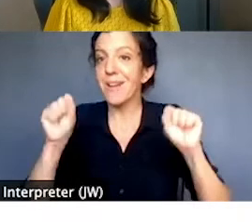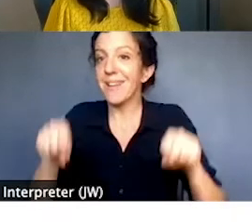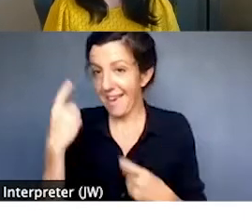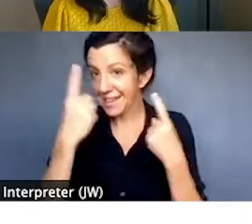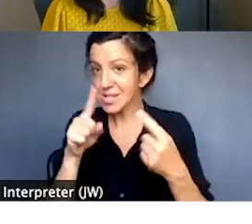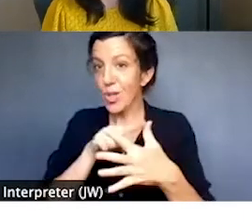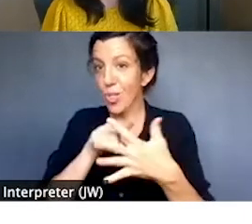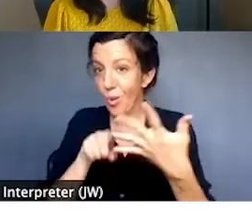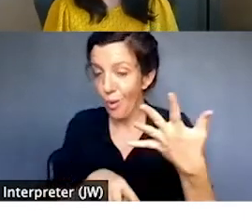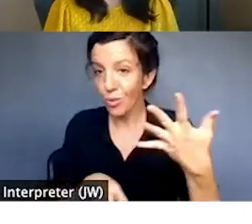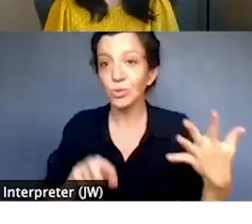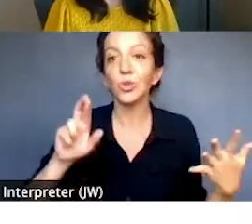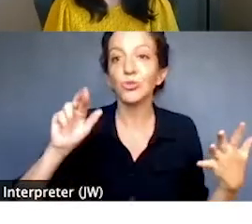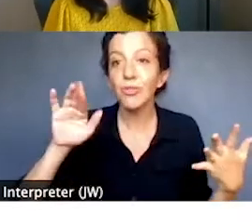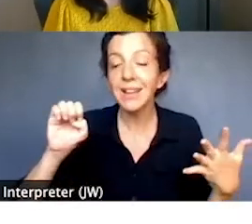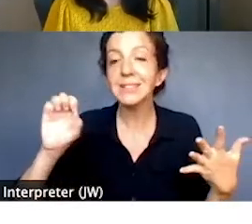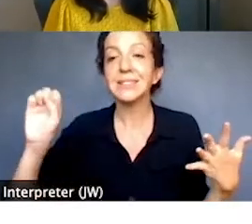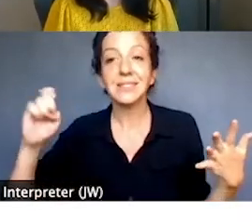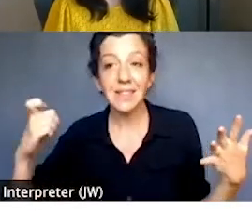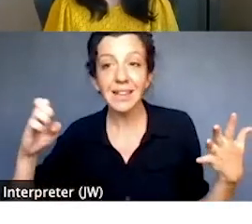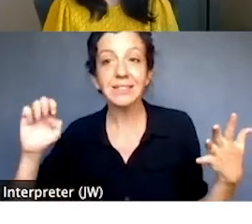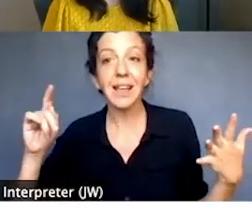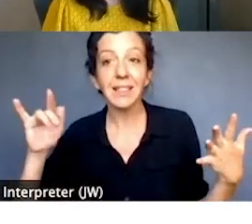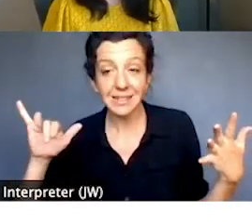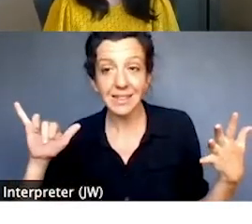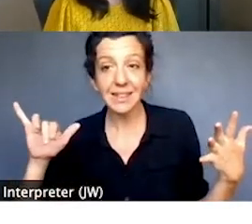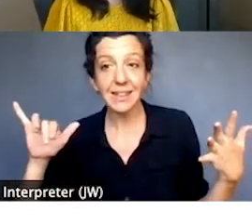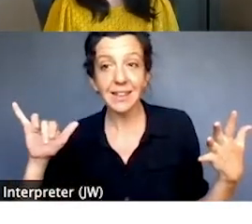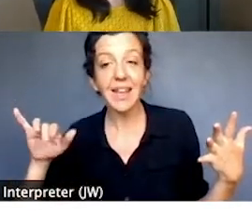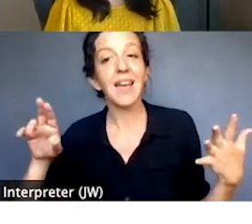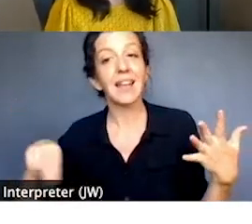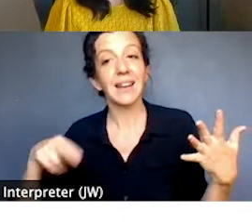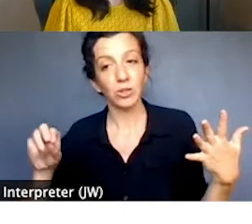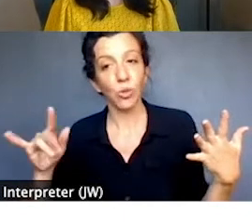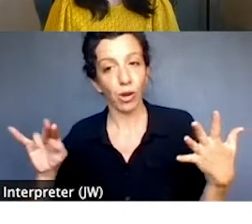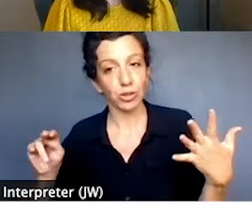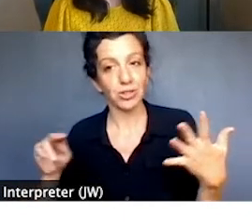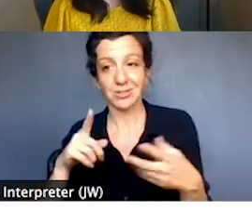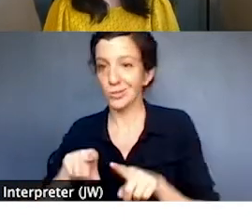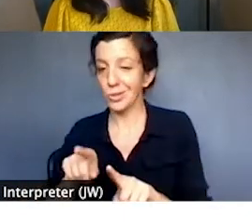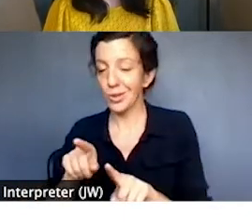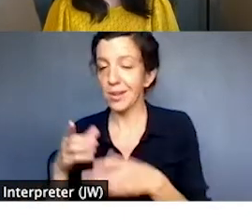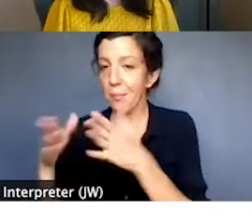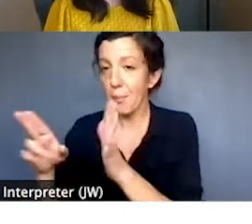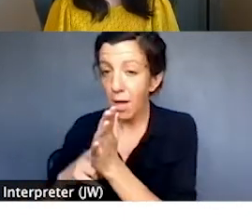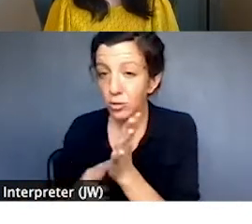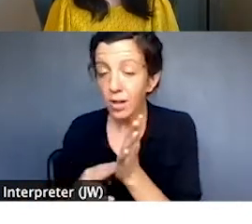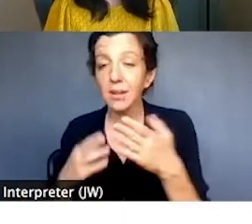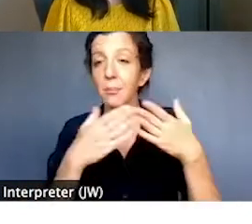people to be treated in similar ways under the law. As for the fiscal effects of these measures, there is no direct fiscal effect,